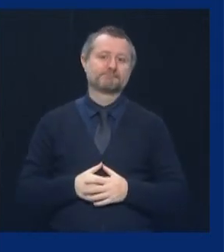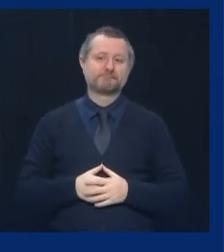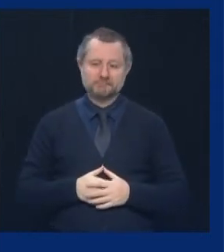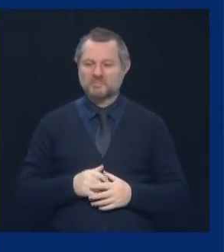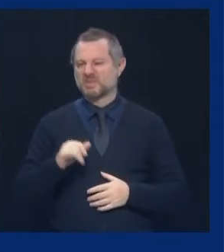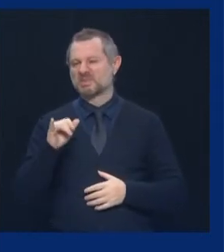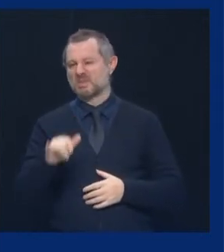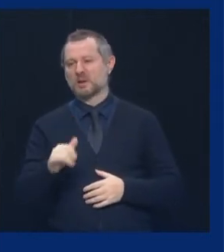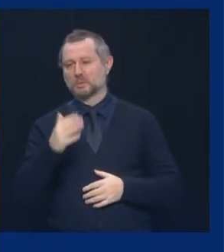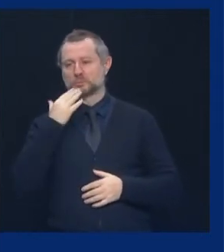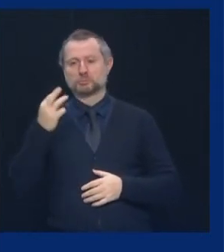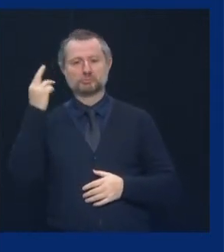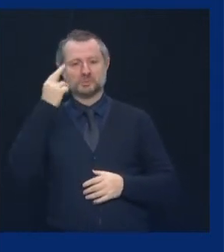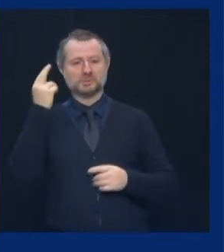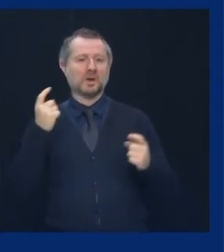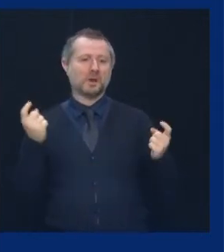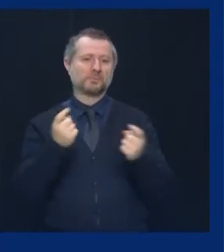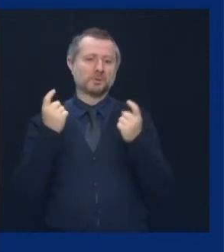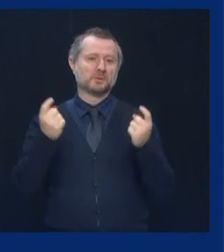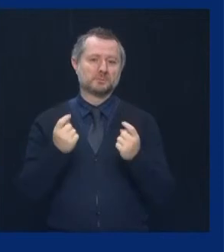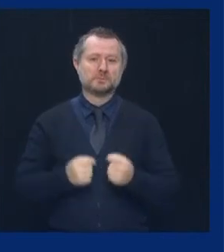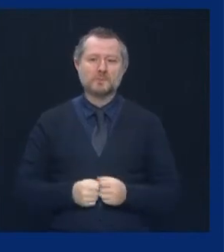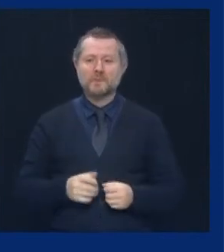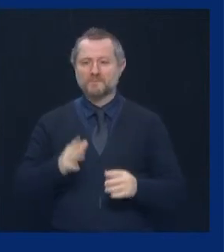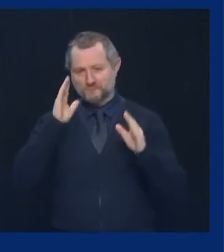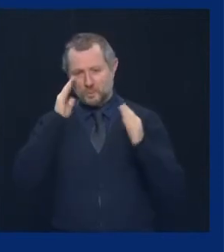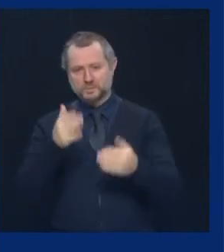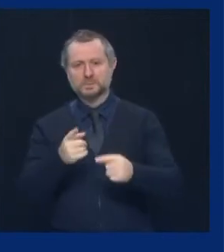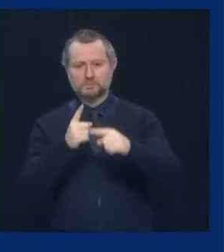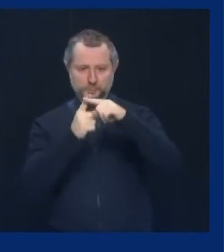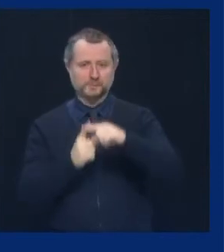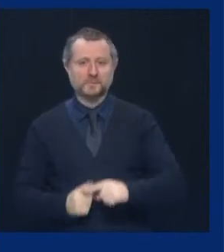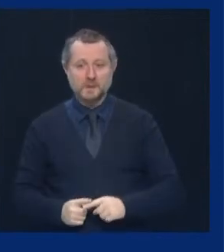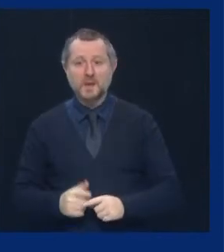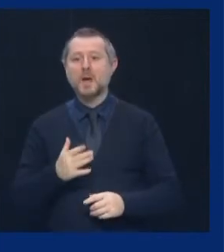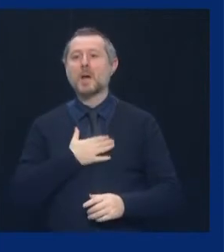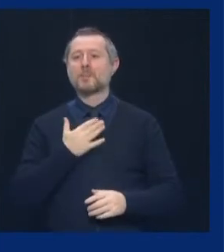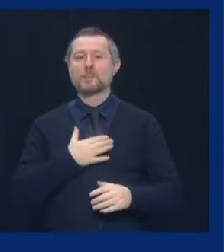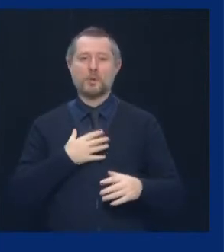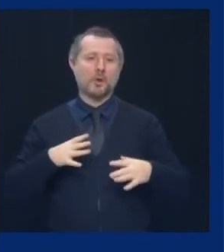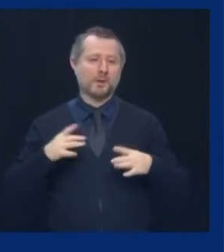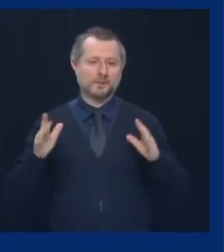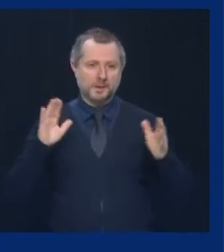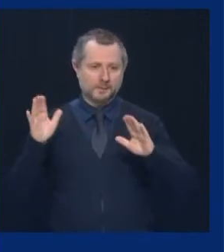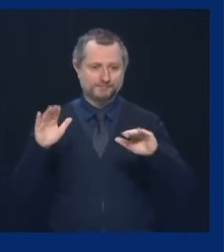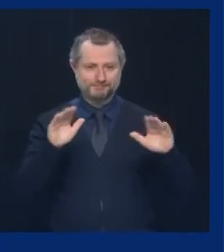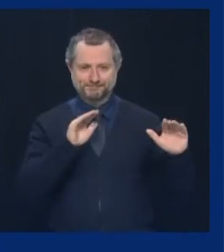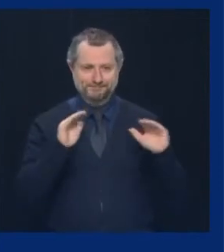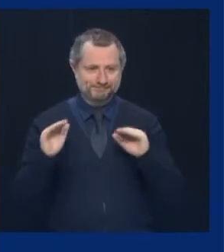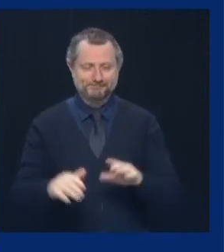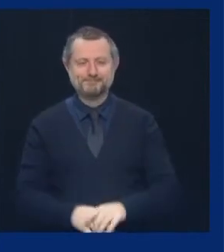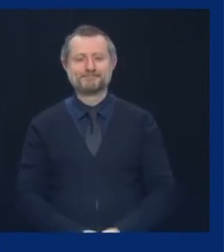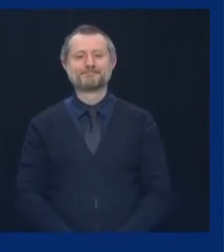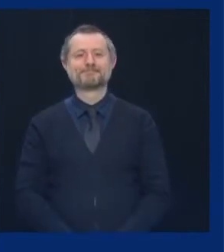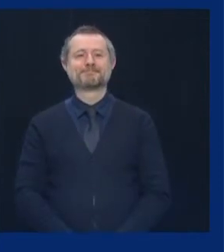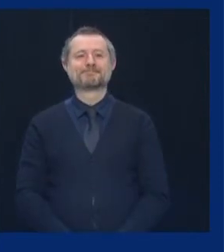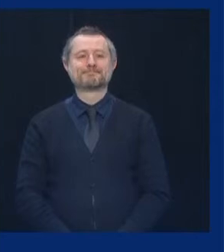LIVES. IT SAVED COUNTLESS LIVES. AND THAT IS SOMETHING TO CELEBRATE. WE FIND THE LIGHT AND WE FOLLOW IT. HAPPY HOLIDAYS.